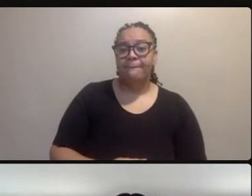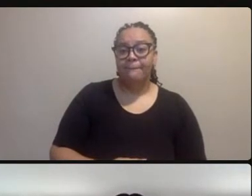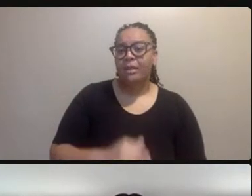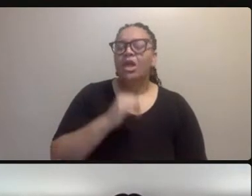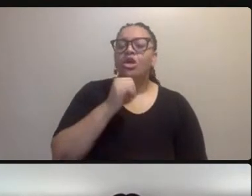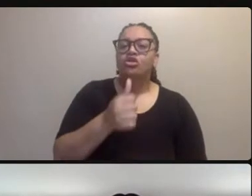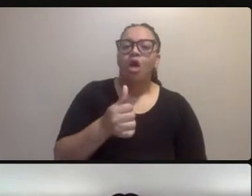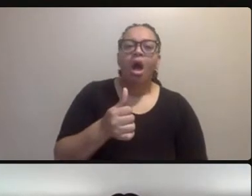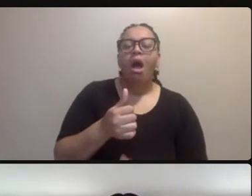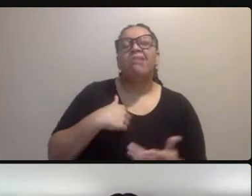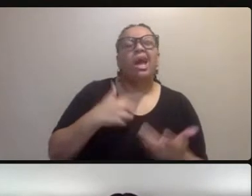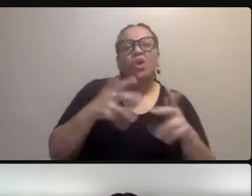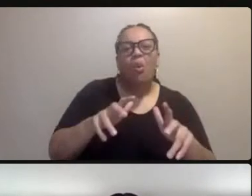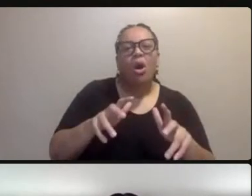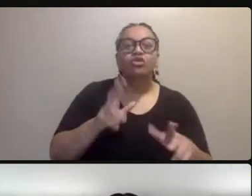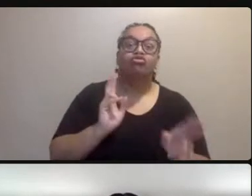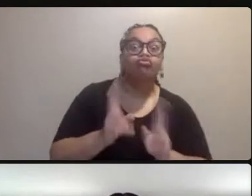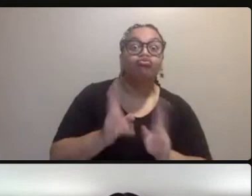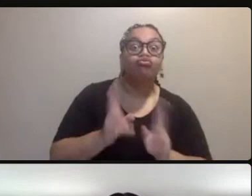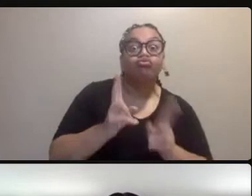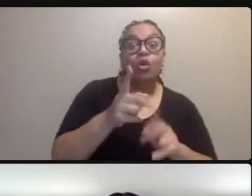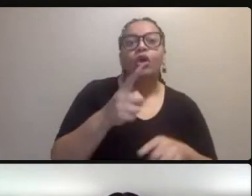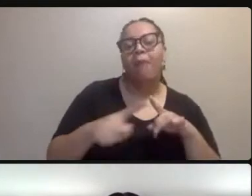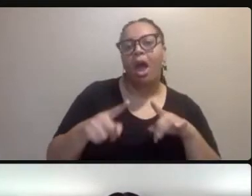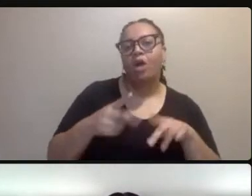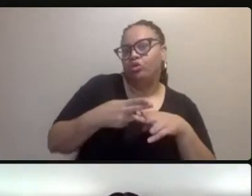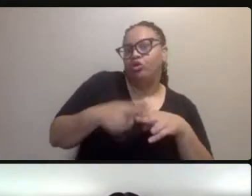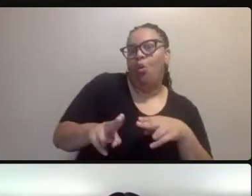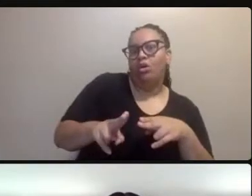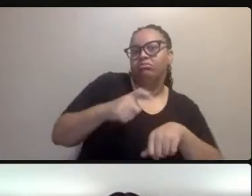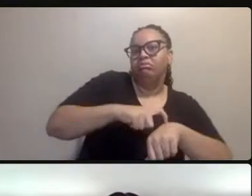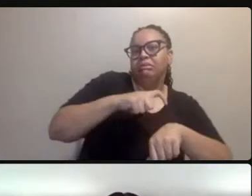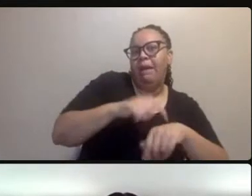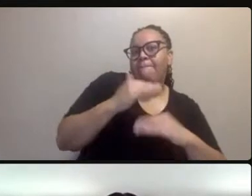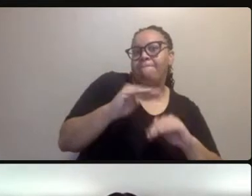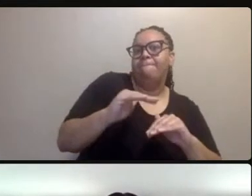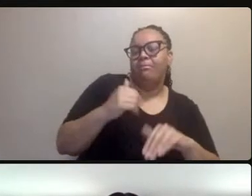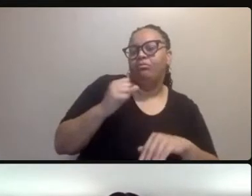THANK YOU.